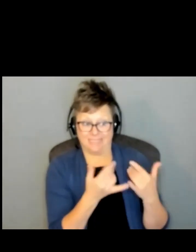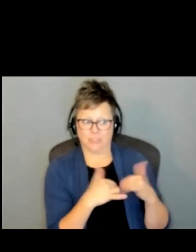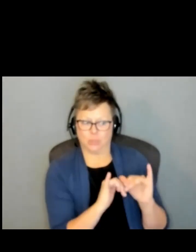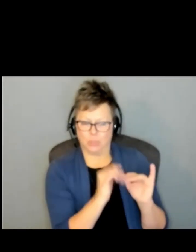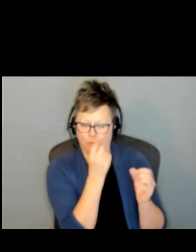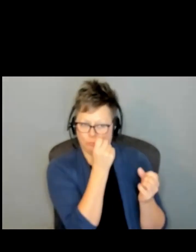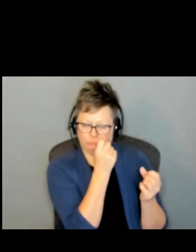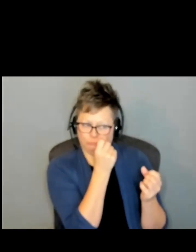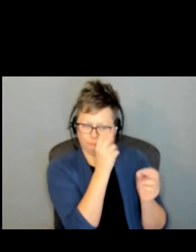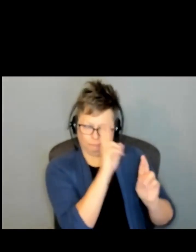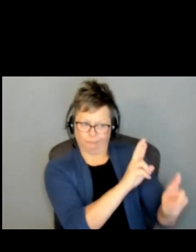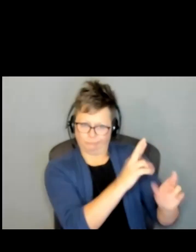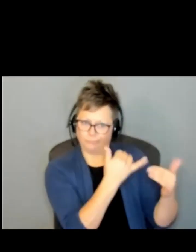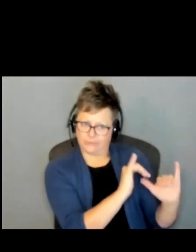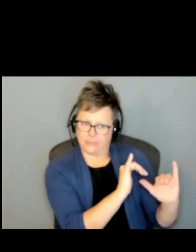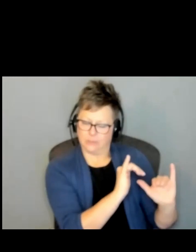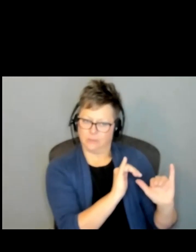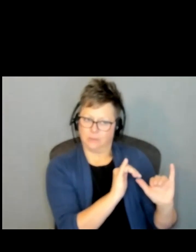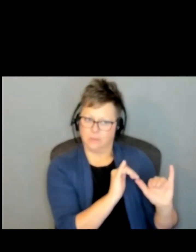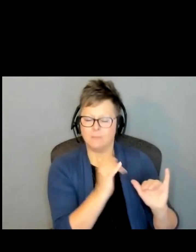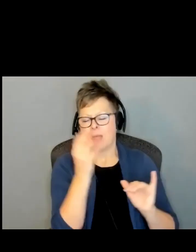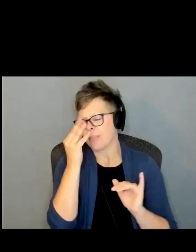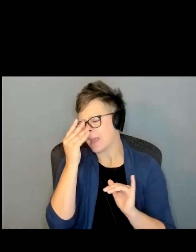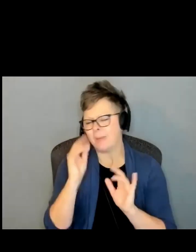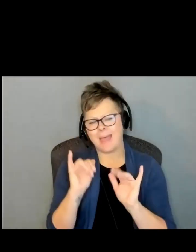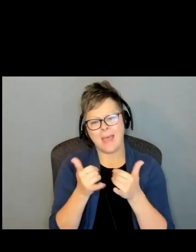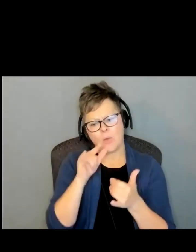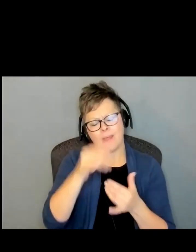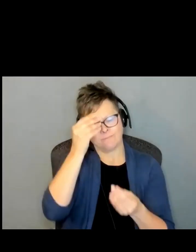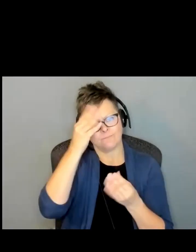But also thinking about multiple forms of how that information goes out.